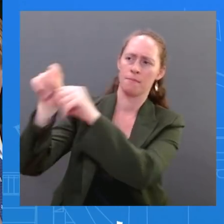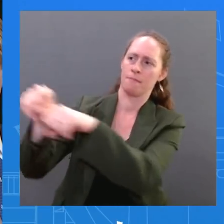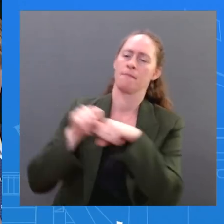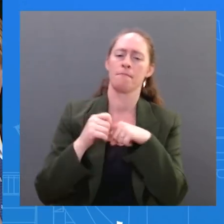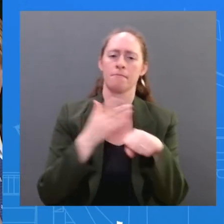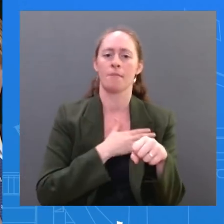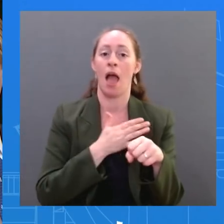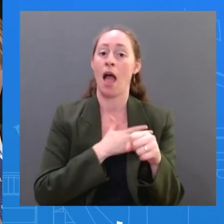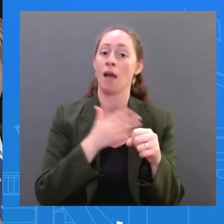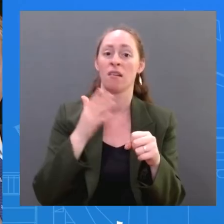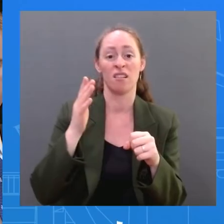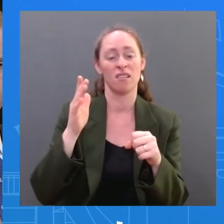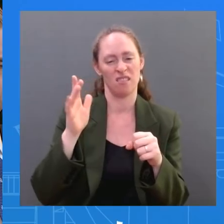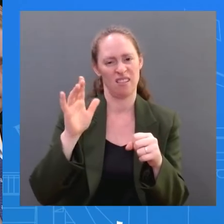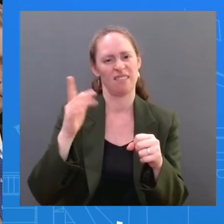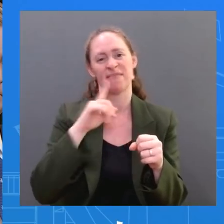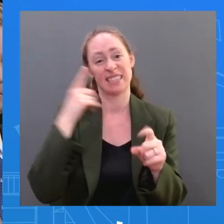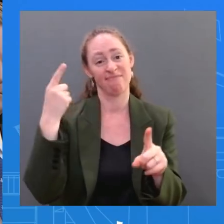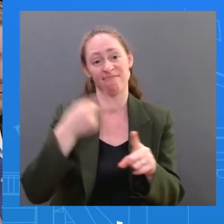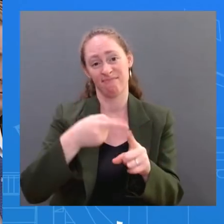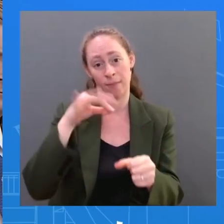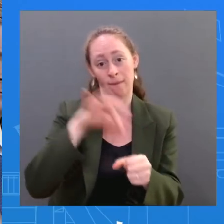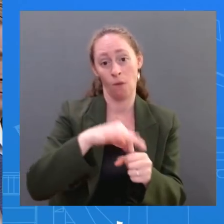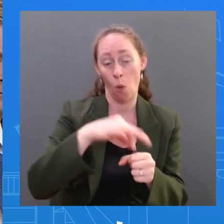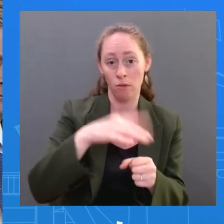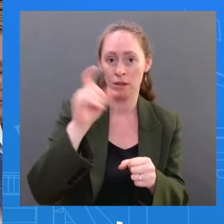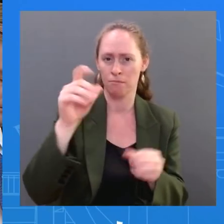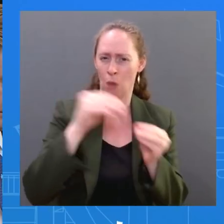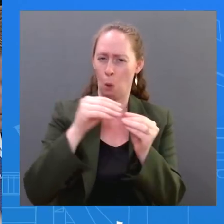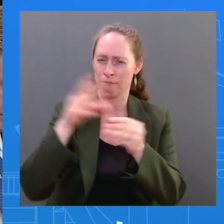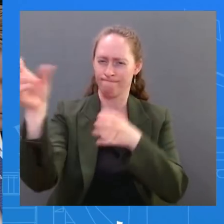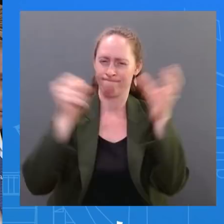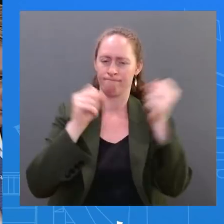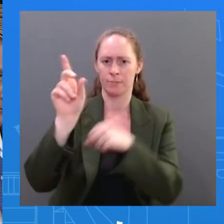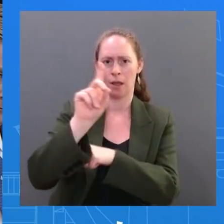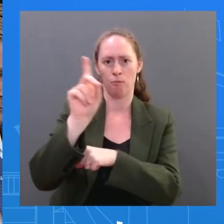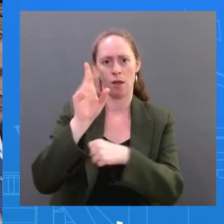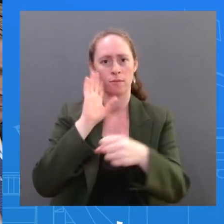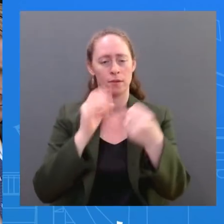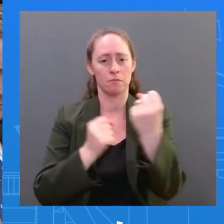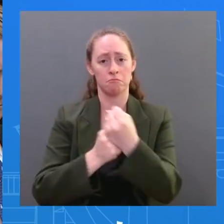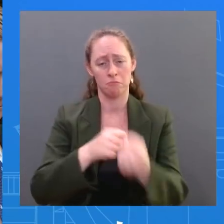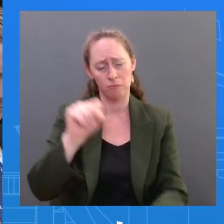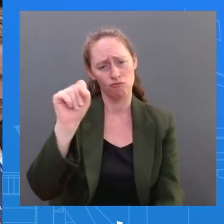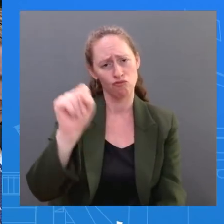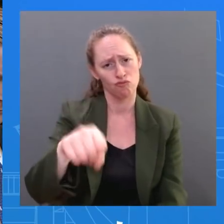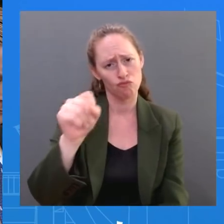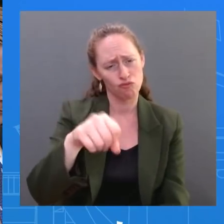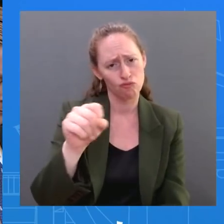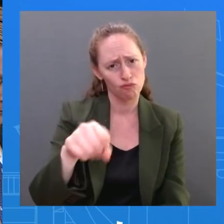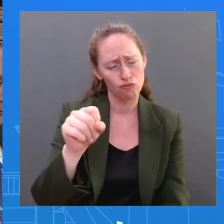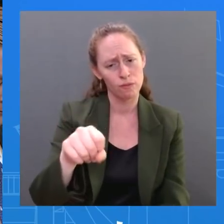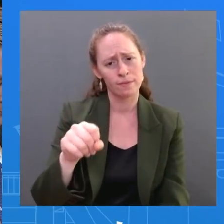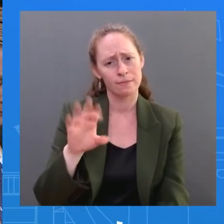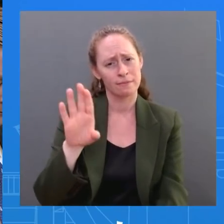But in the period, you know, before the ruling was issued, there was an effort by some Republican senators